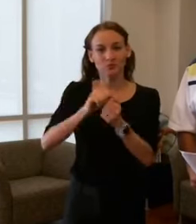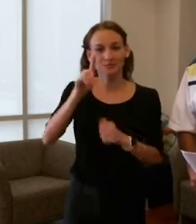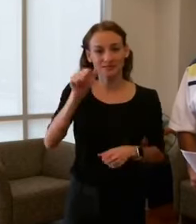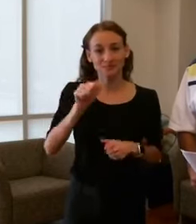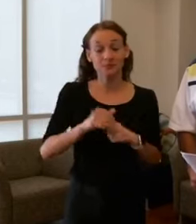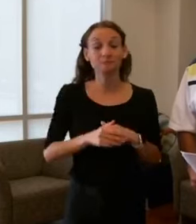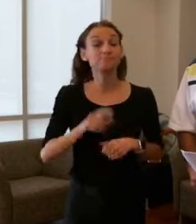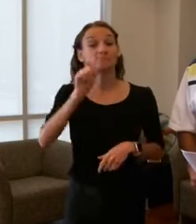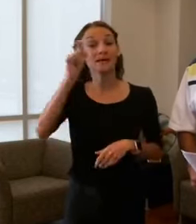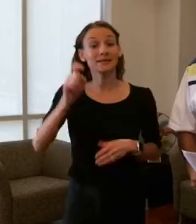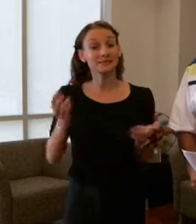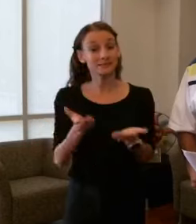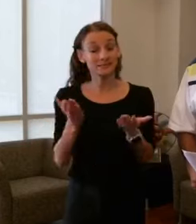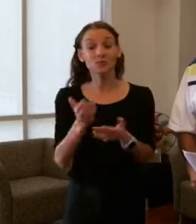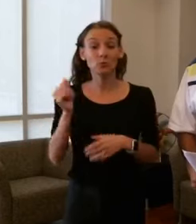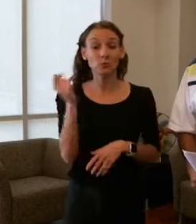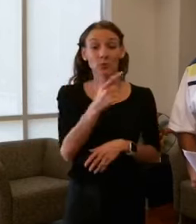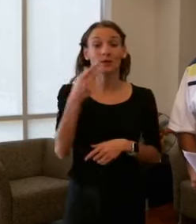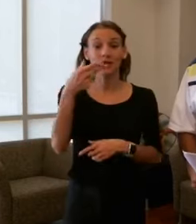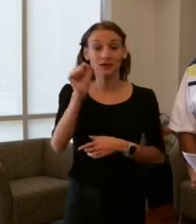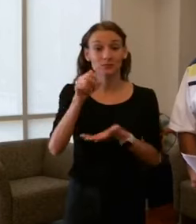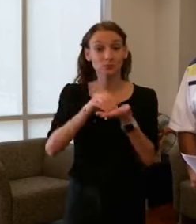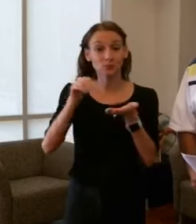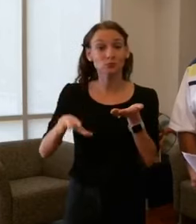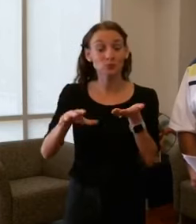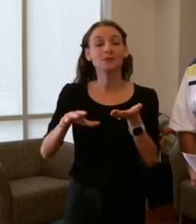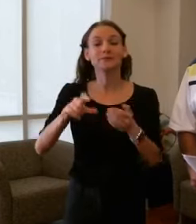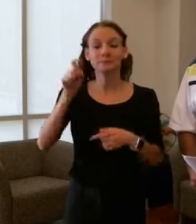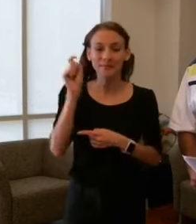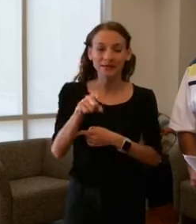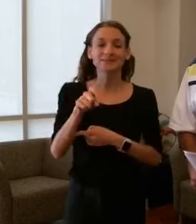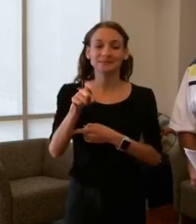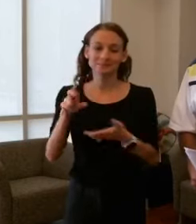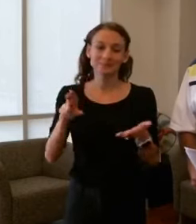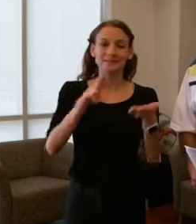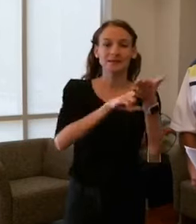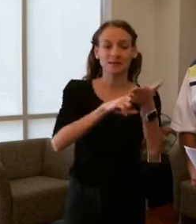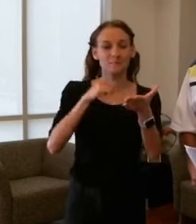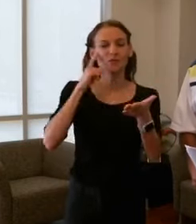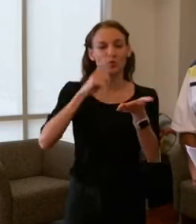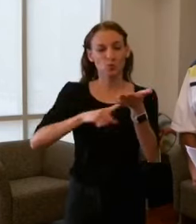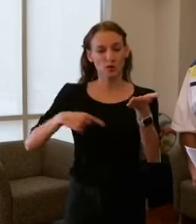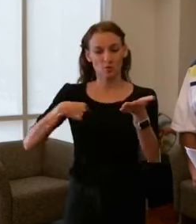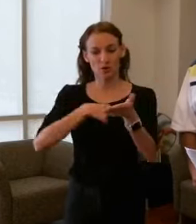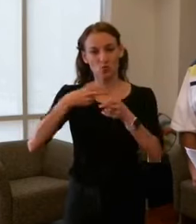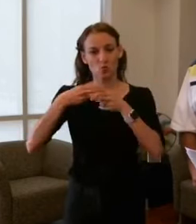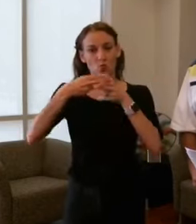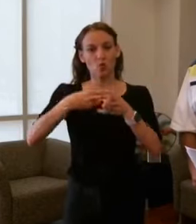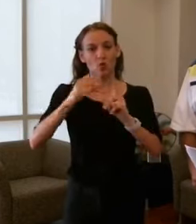In Texas, all high school students must sign up for what we call an endorsement.